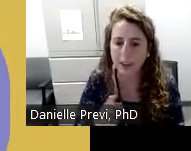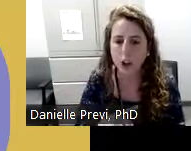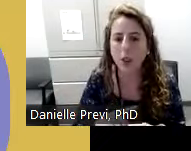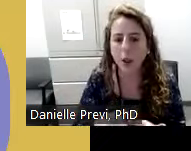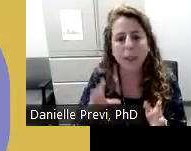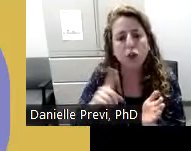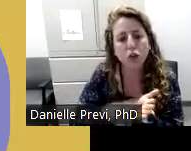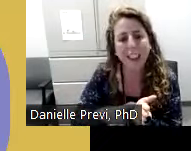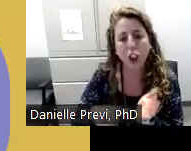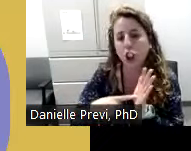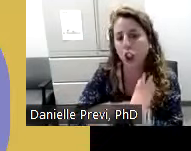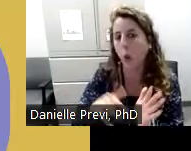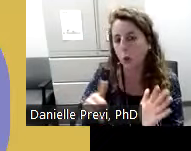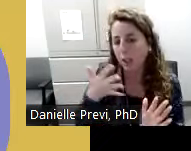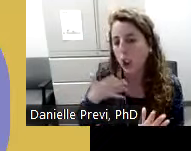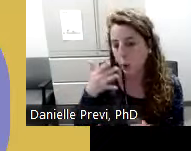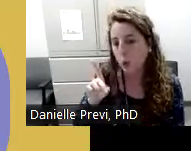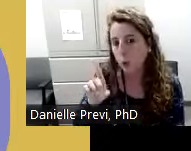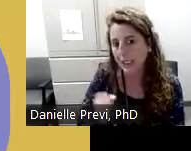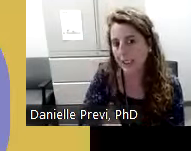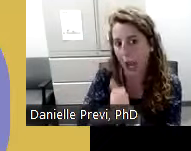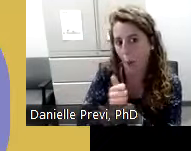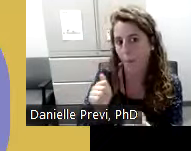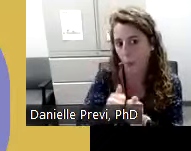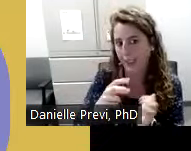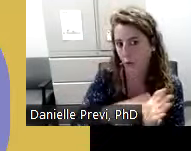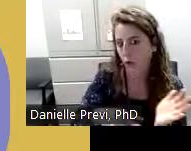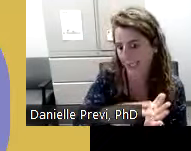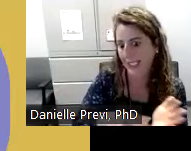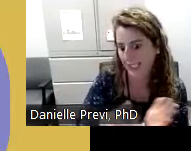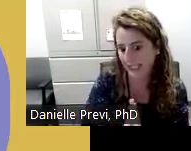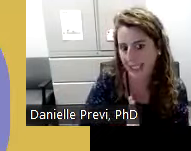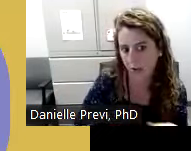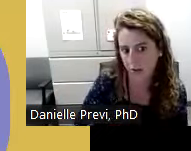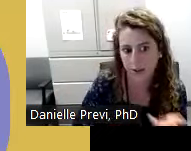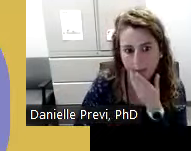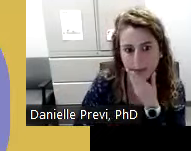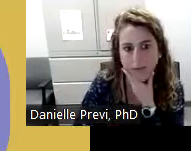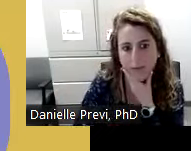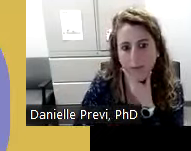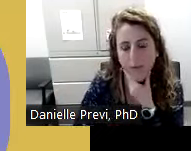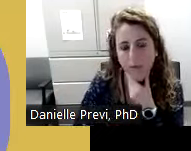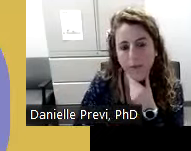of individuals queue anymore, but the research does show that queuing does aid in literacy.